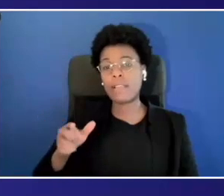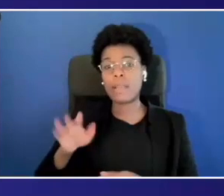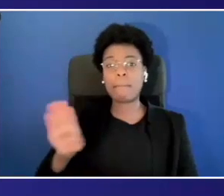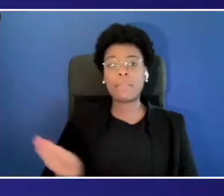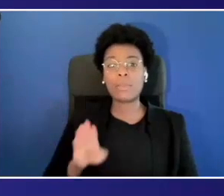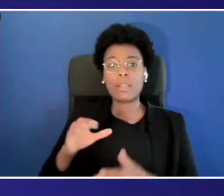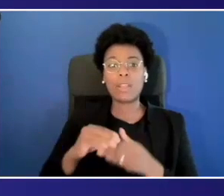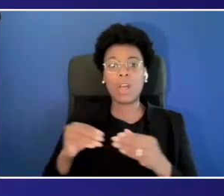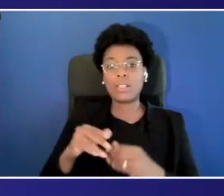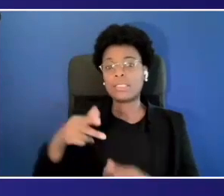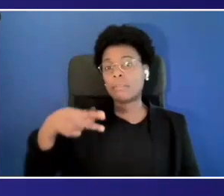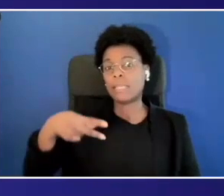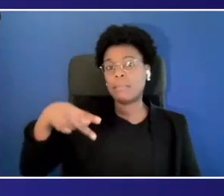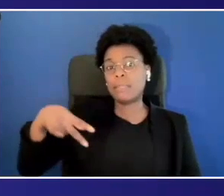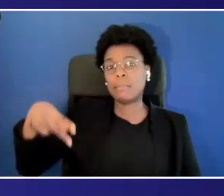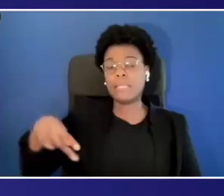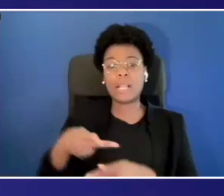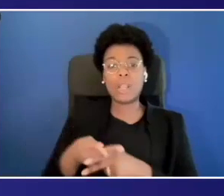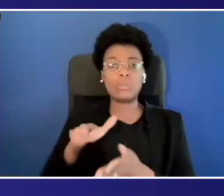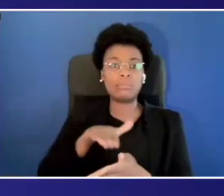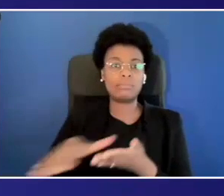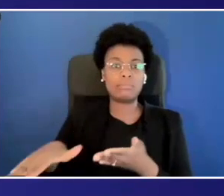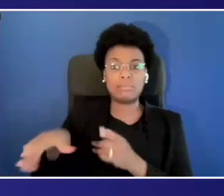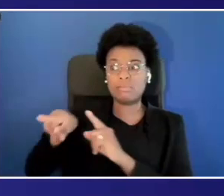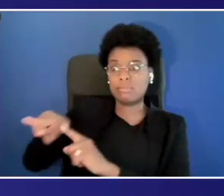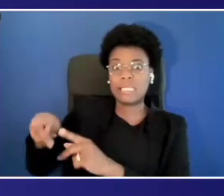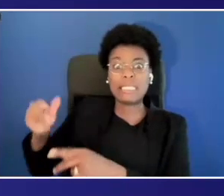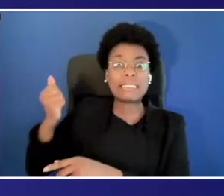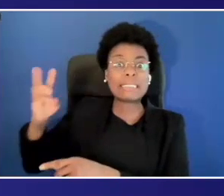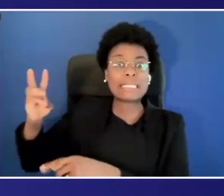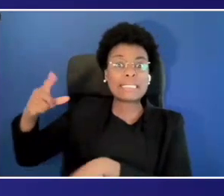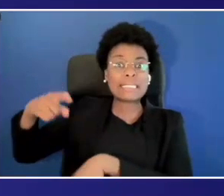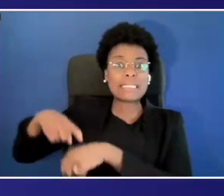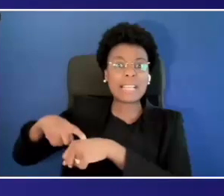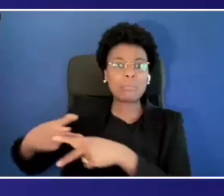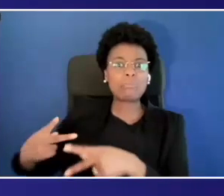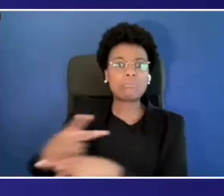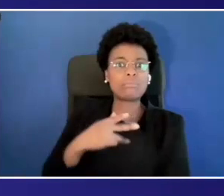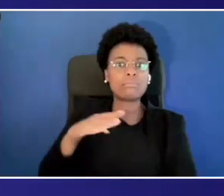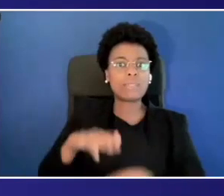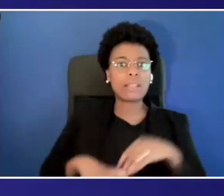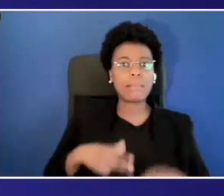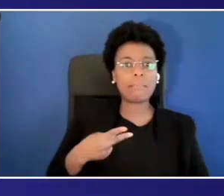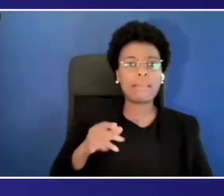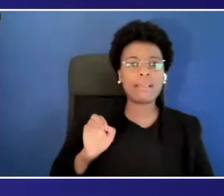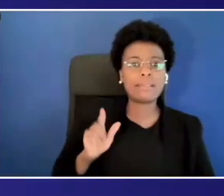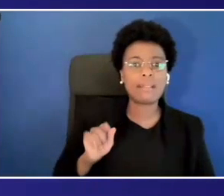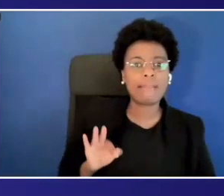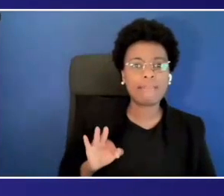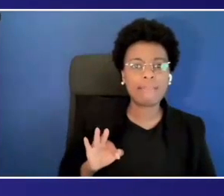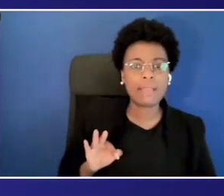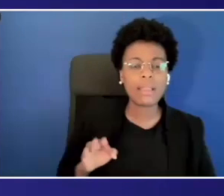That's 16 times the amount. Forgiven under PSLF. I've broken down per borrower.